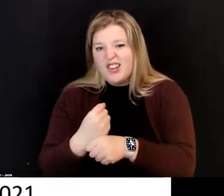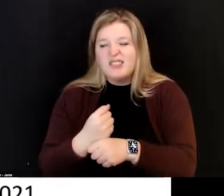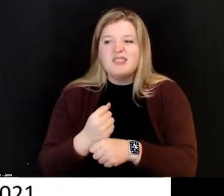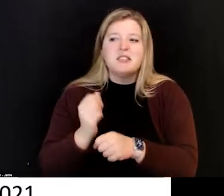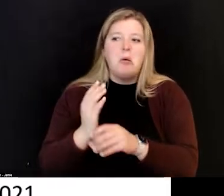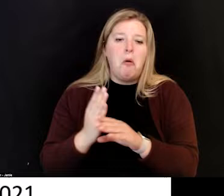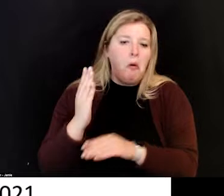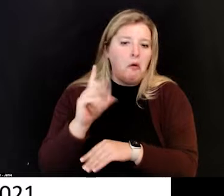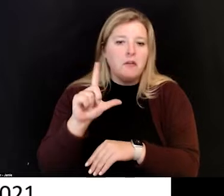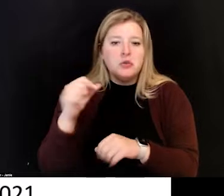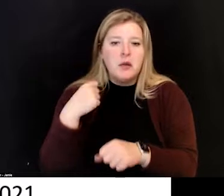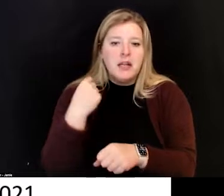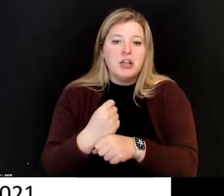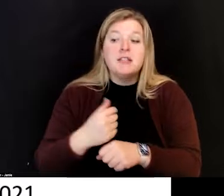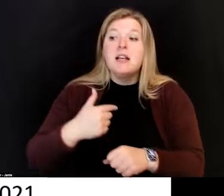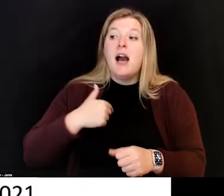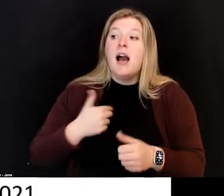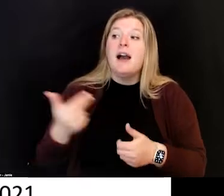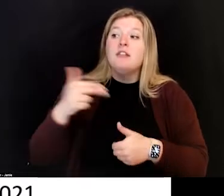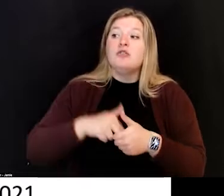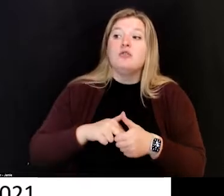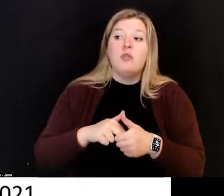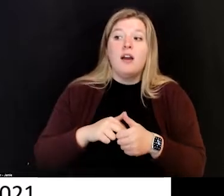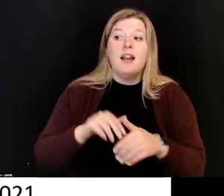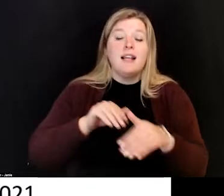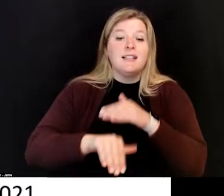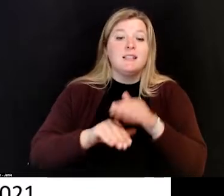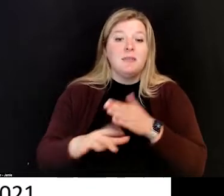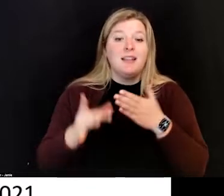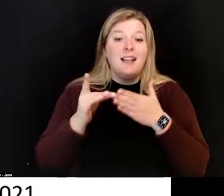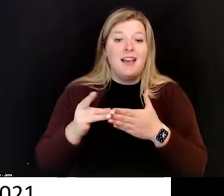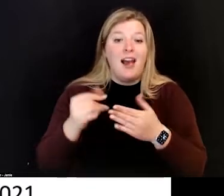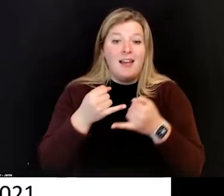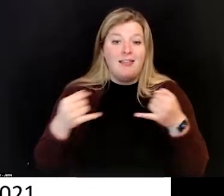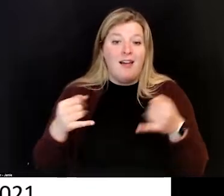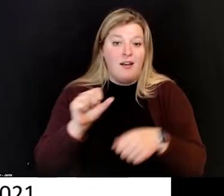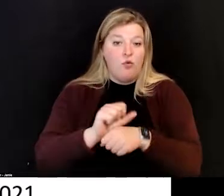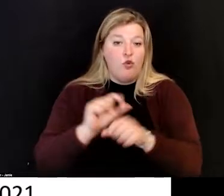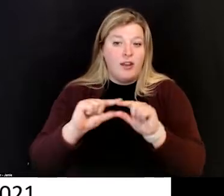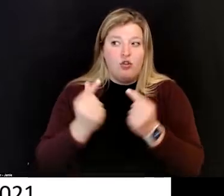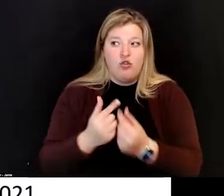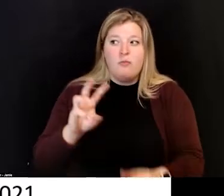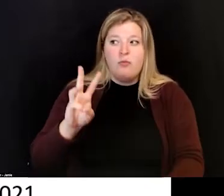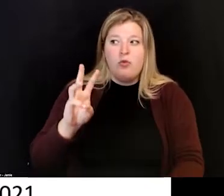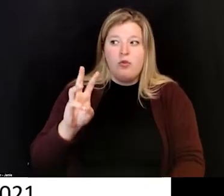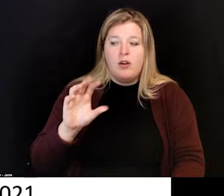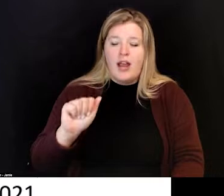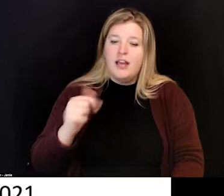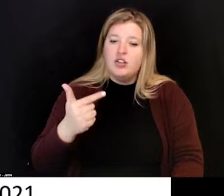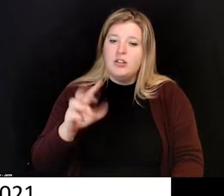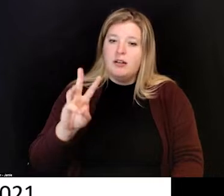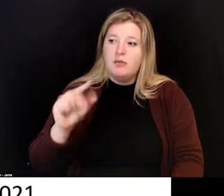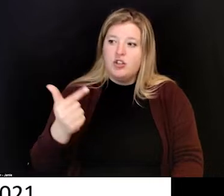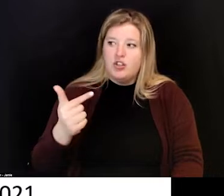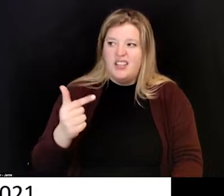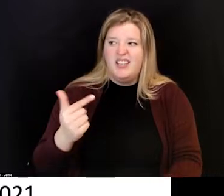And I joined the Accessibility Guidelines Working Group back in 2016. I had the privilege to serve as the co-facilitator